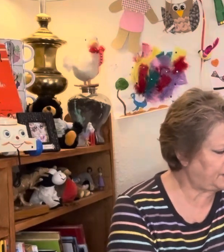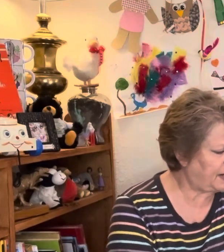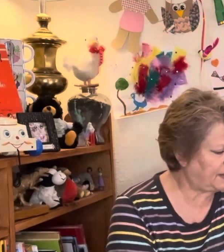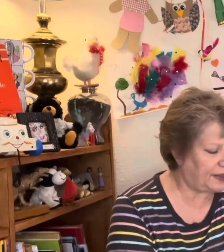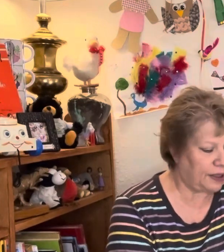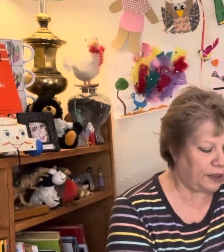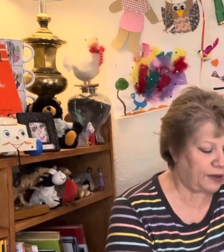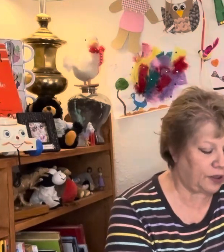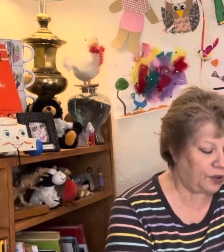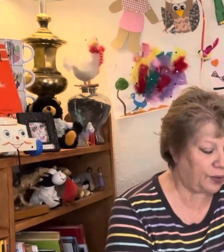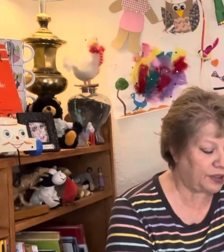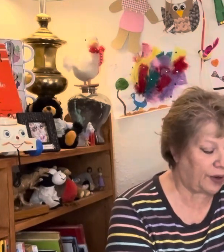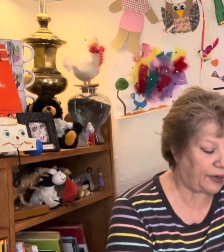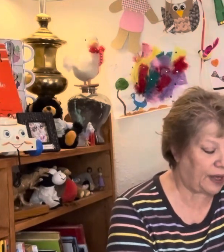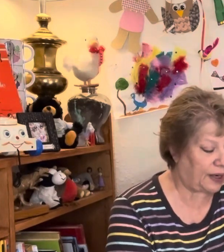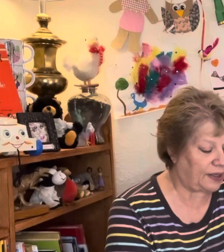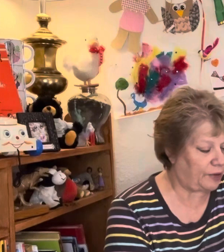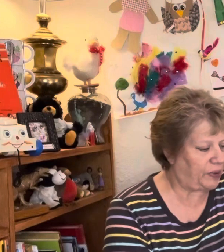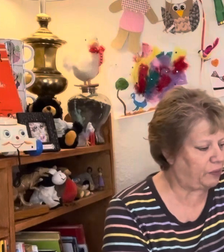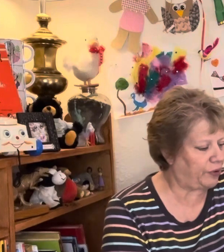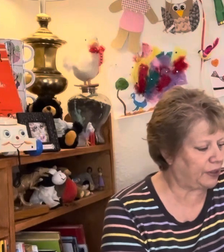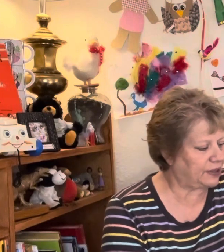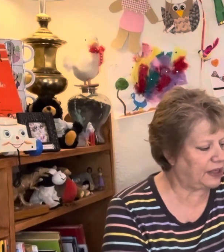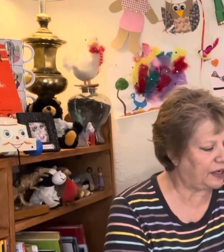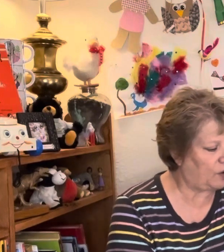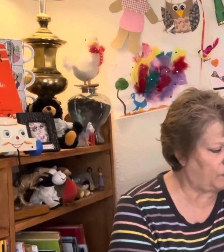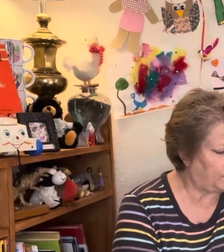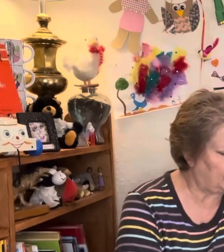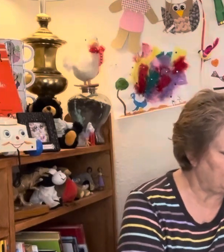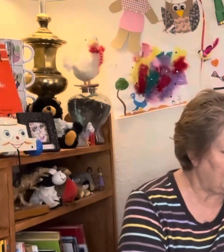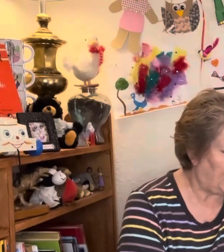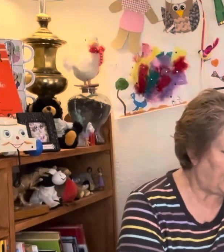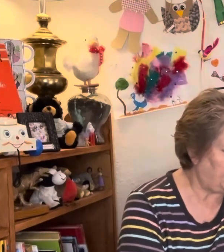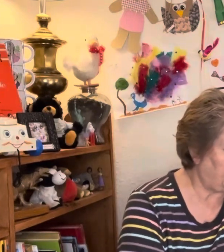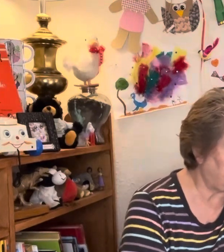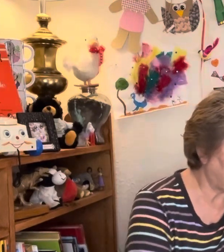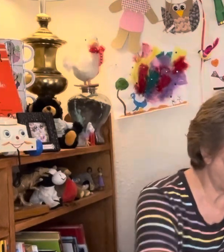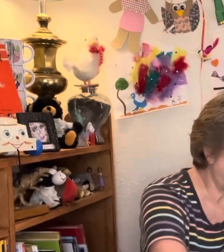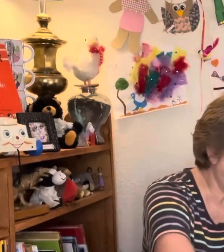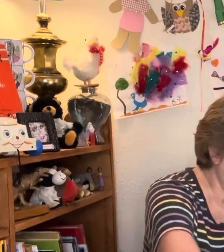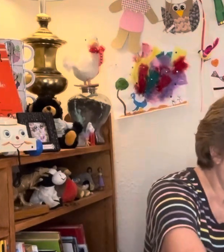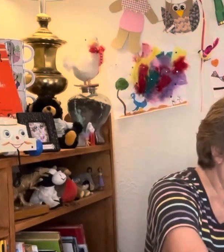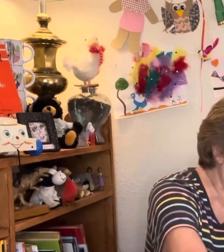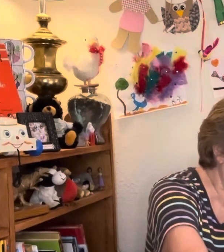you take the glue. It's already got a little pinprick to get it open. BUSTER: Okay. Where am I gluing at?BARB: We're just gonna barely